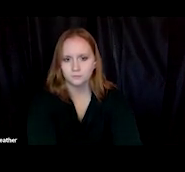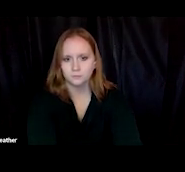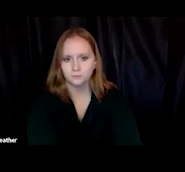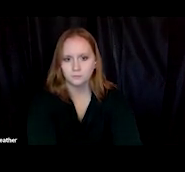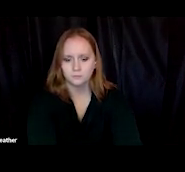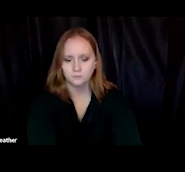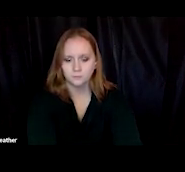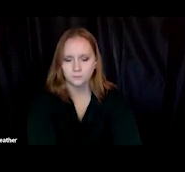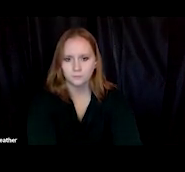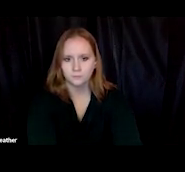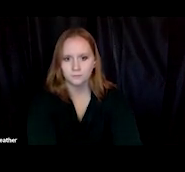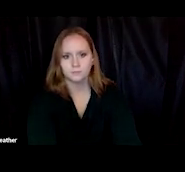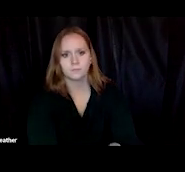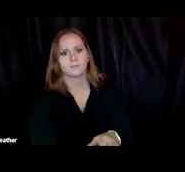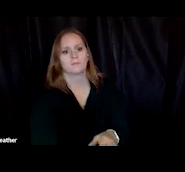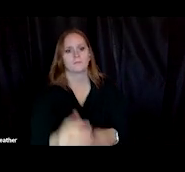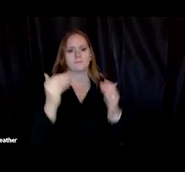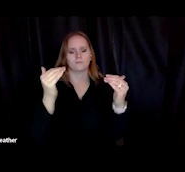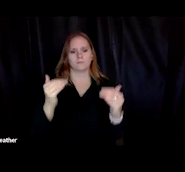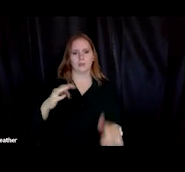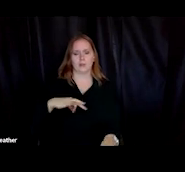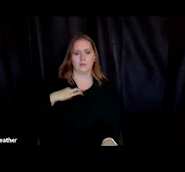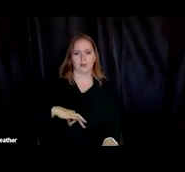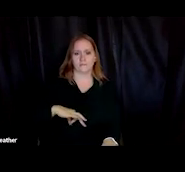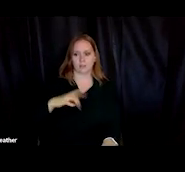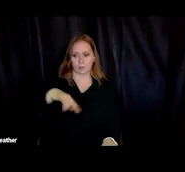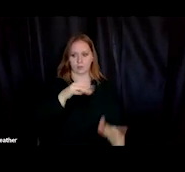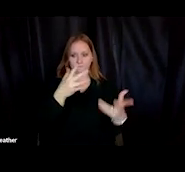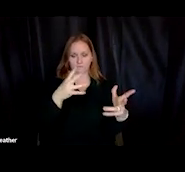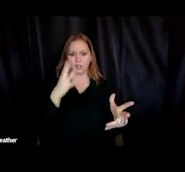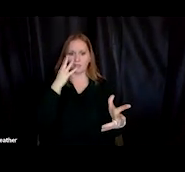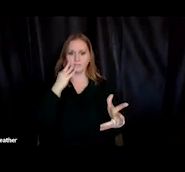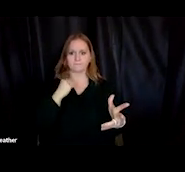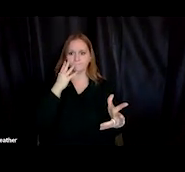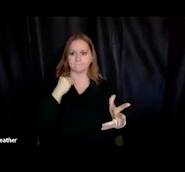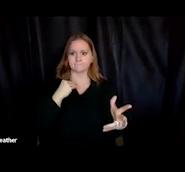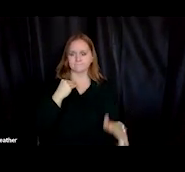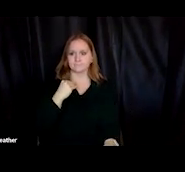The, you know, the benefit that comes from involving individuals with lived expertise. And that, people with lived